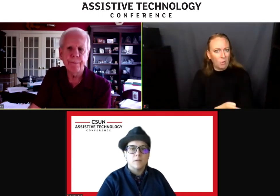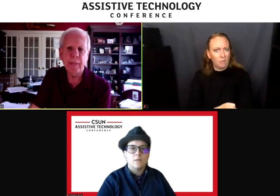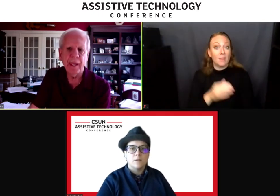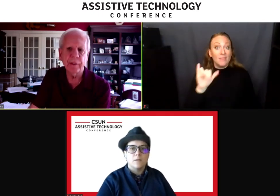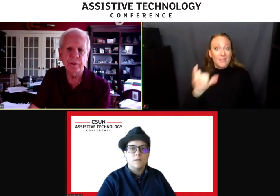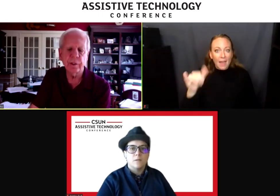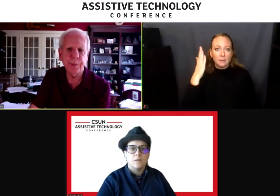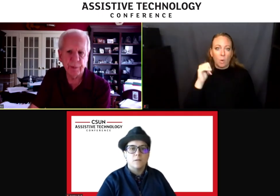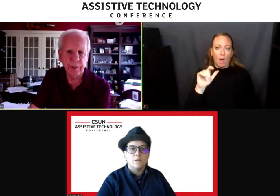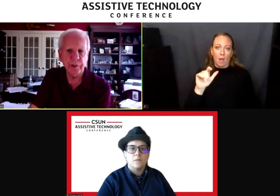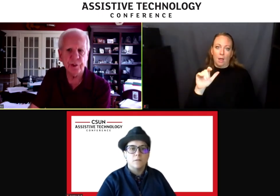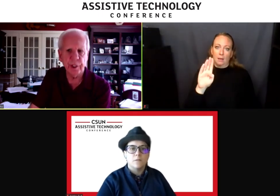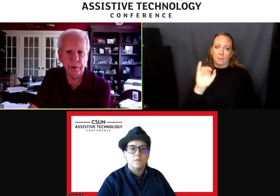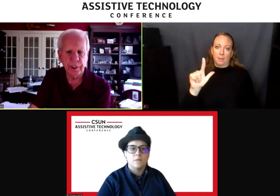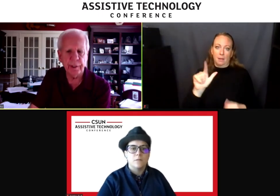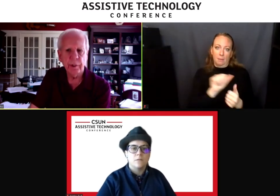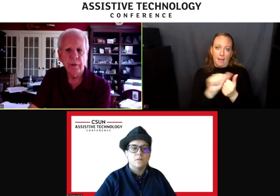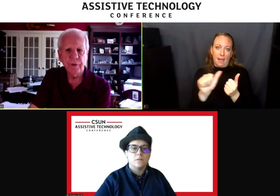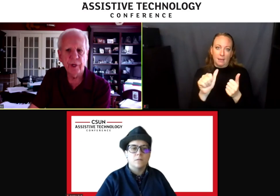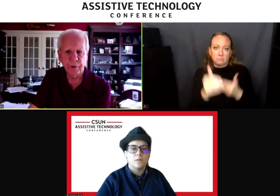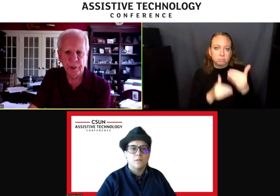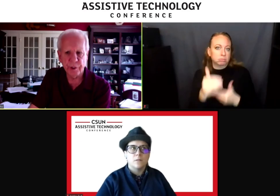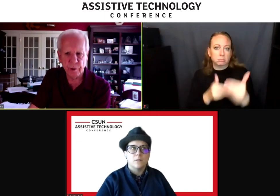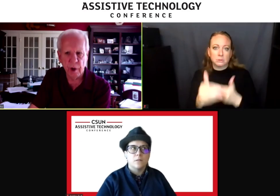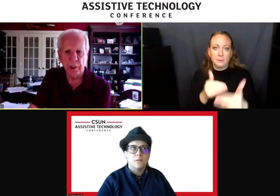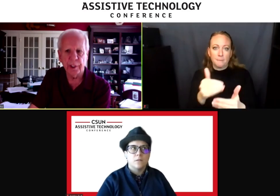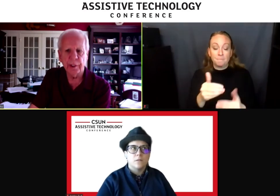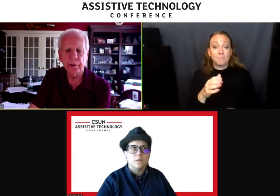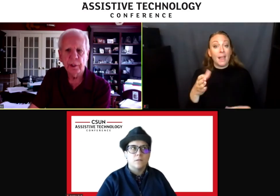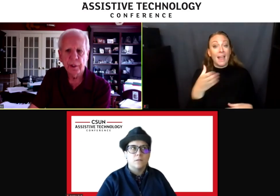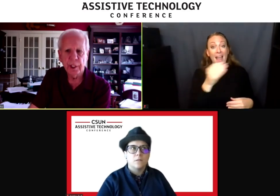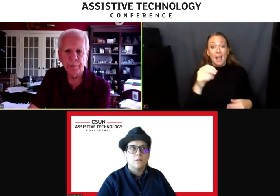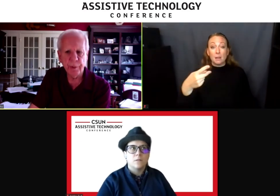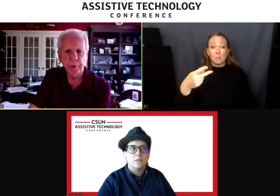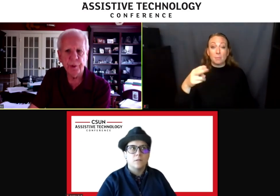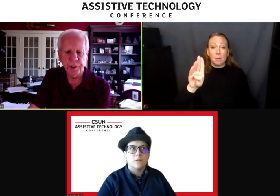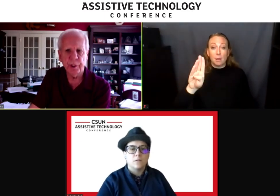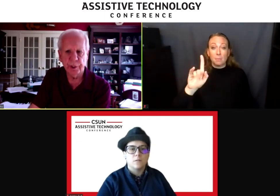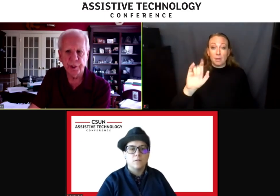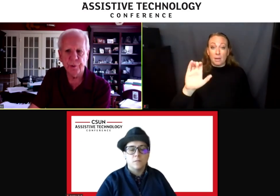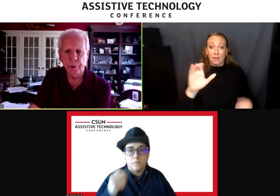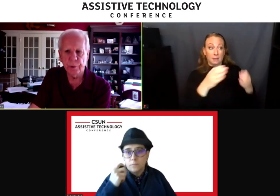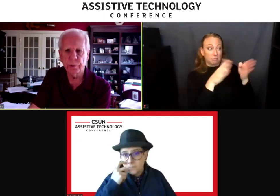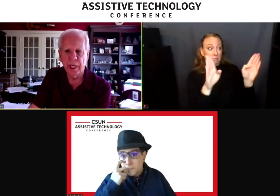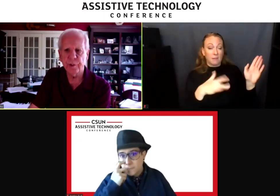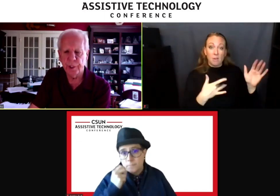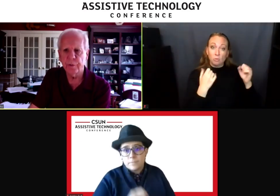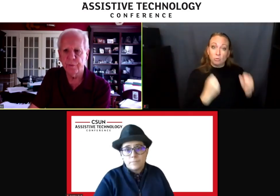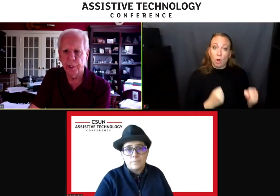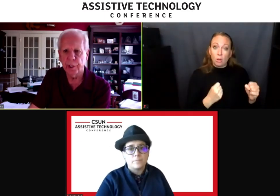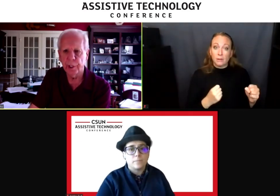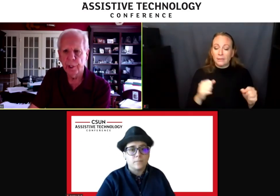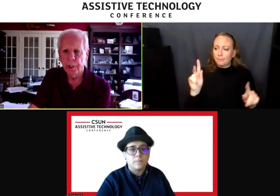And the public generally felt very strongly that people with disabilities were not treated fairly.